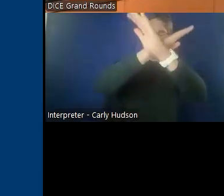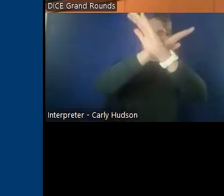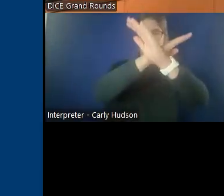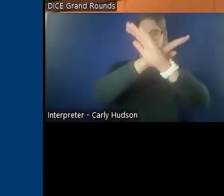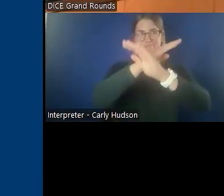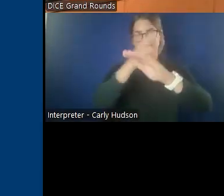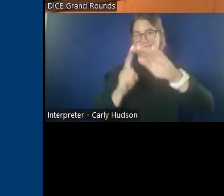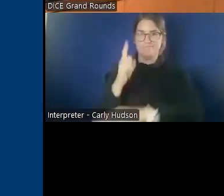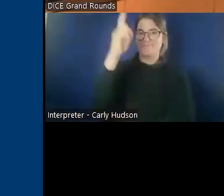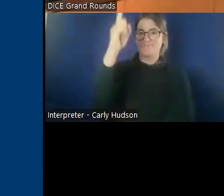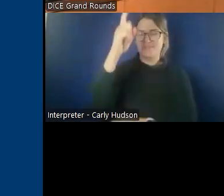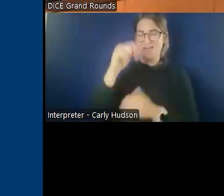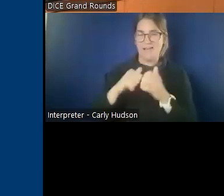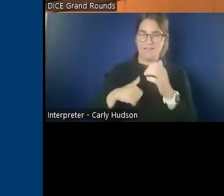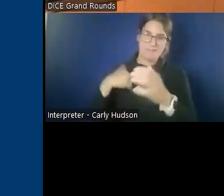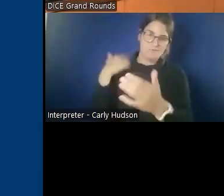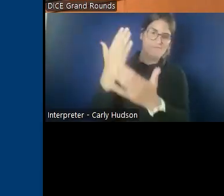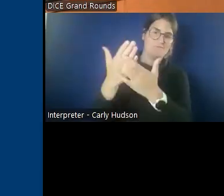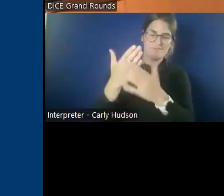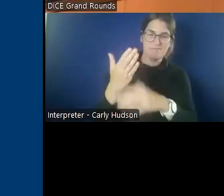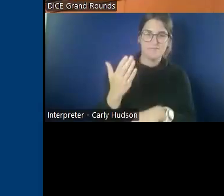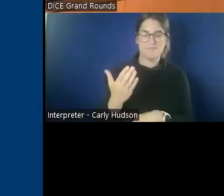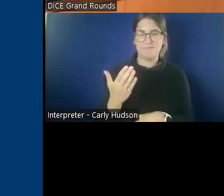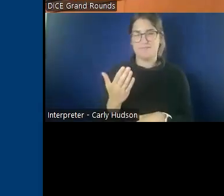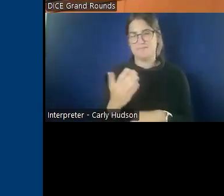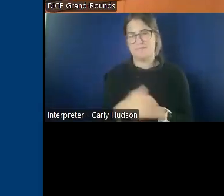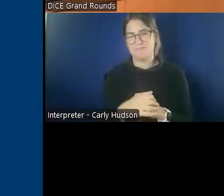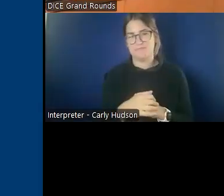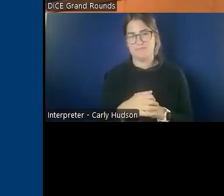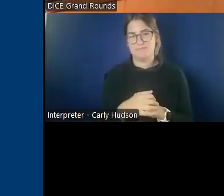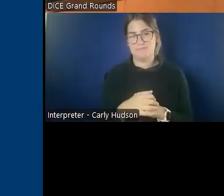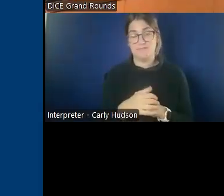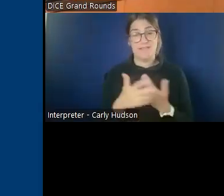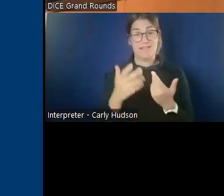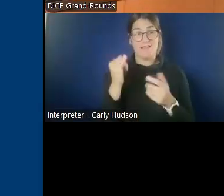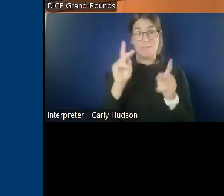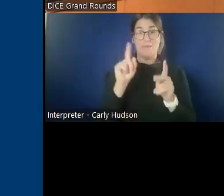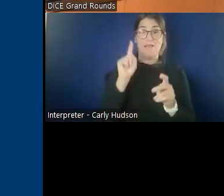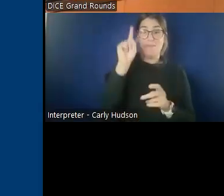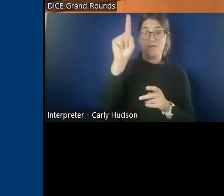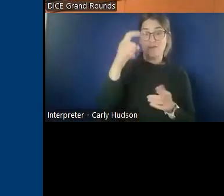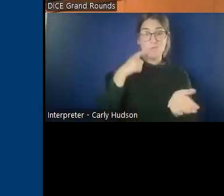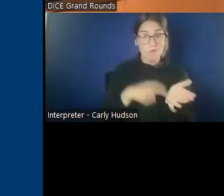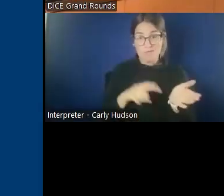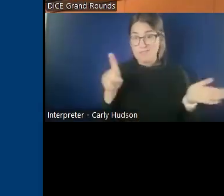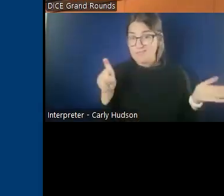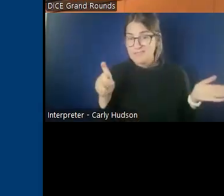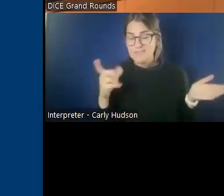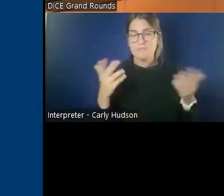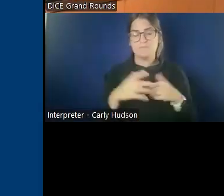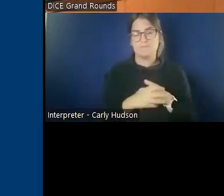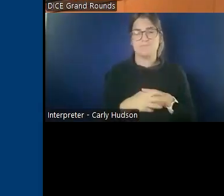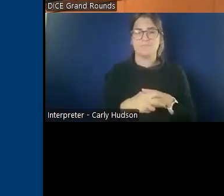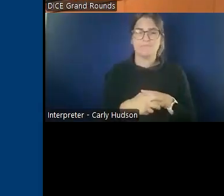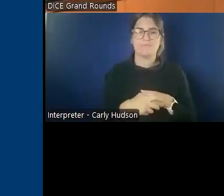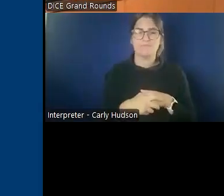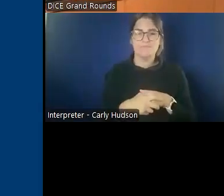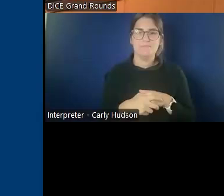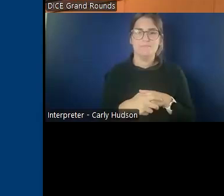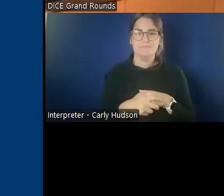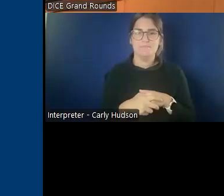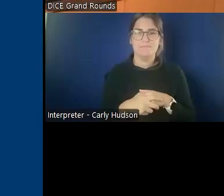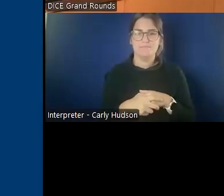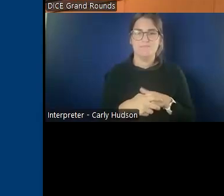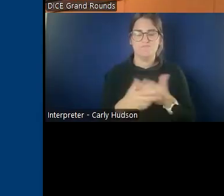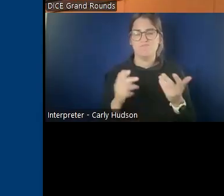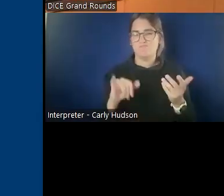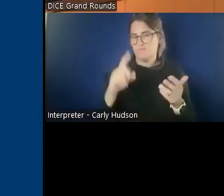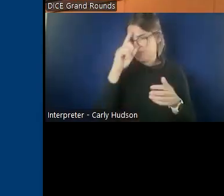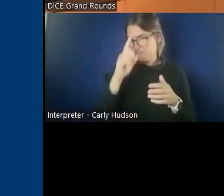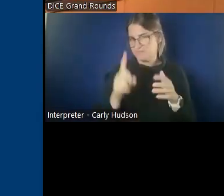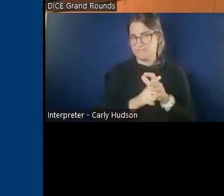Ivory Tower and are they even watching you know um so that that's um that's what I can think of